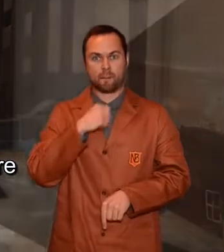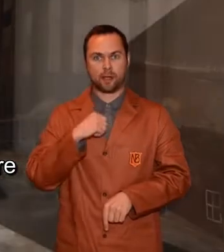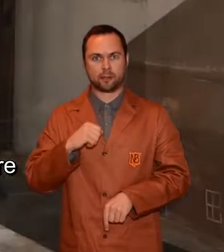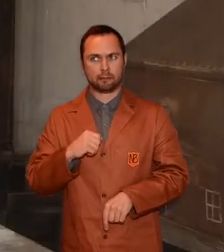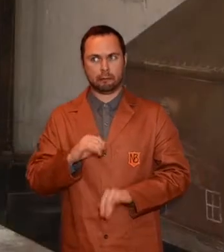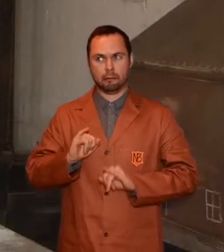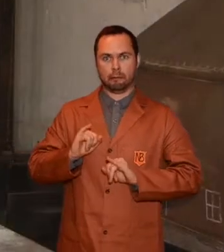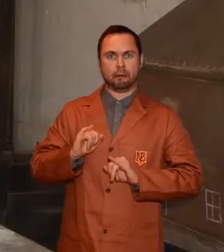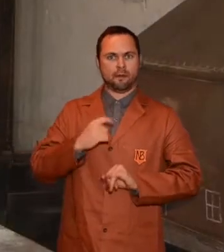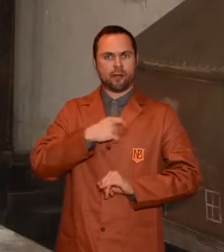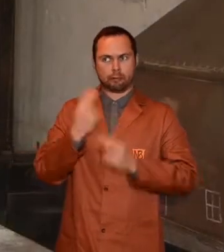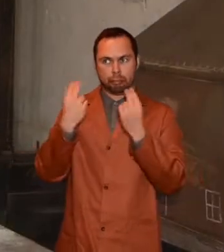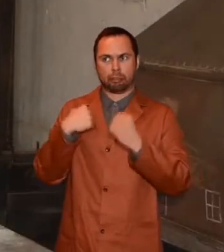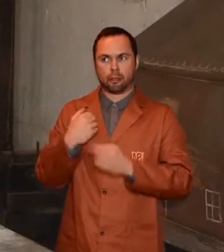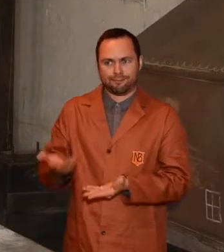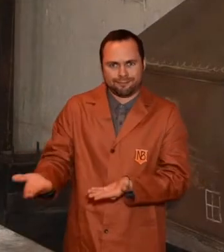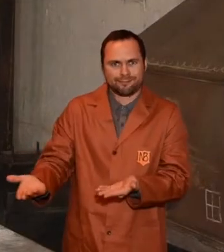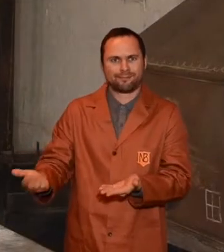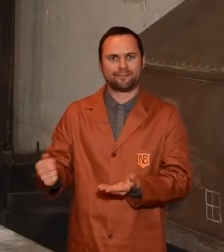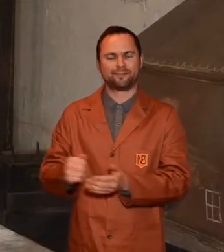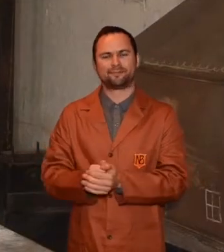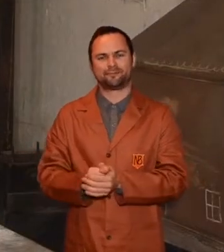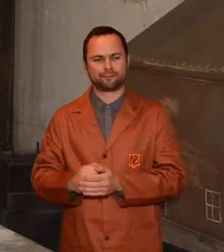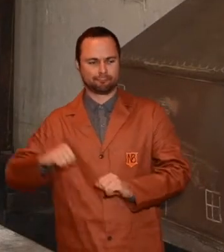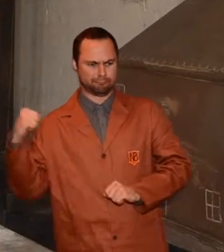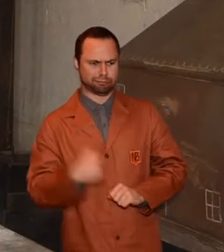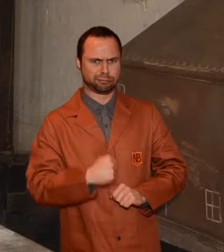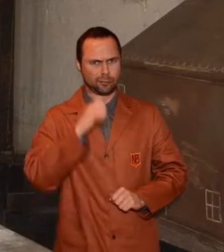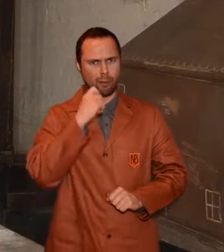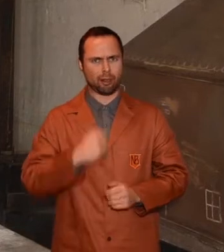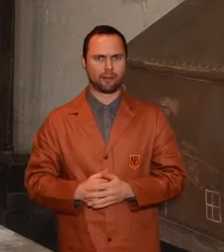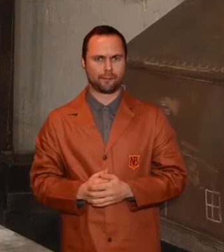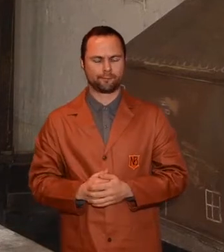And at the far end of the room what we have is we have a much bigger version of the drop forge.